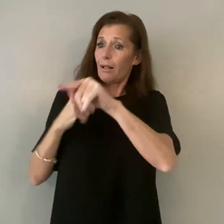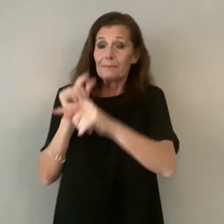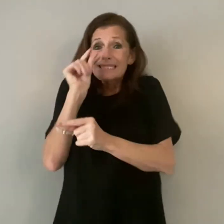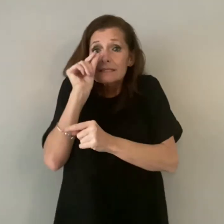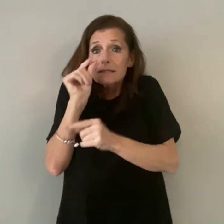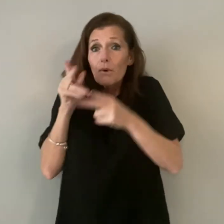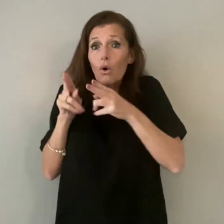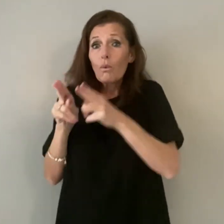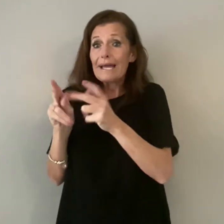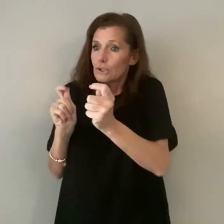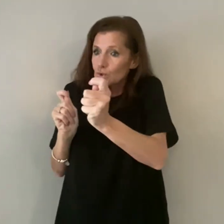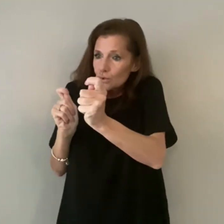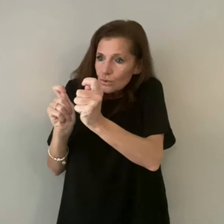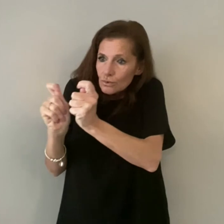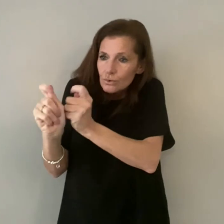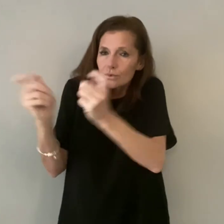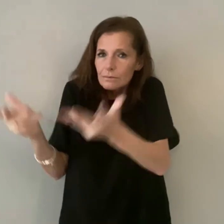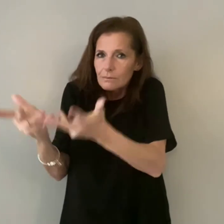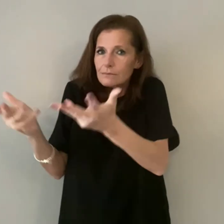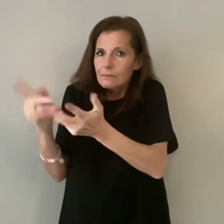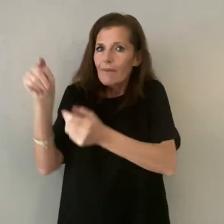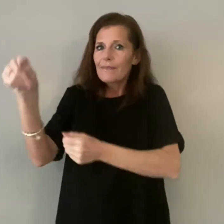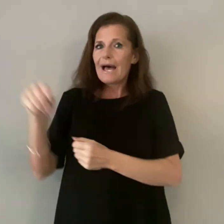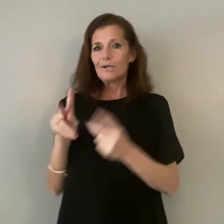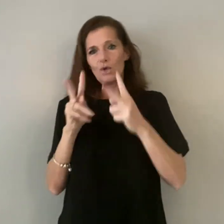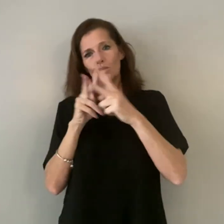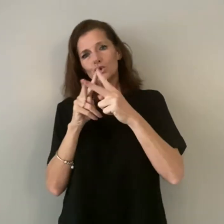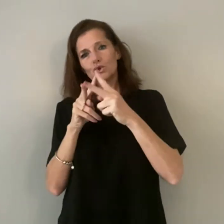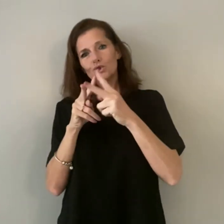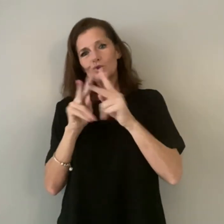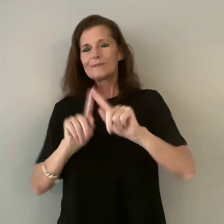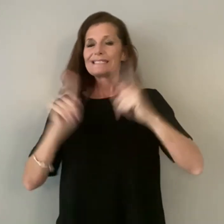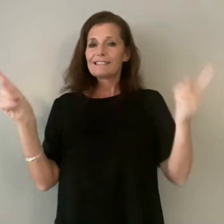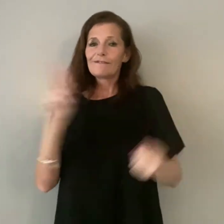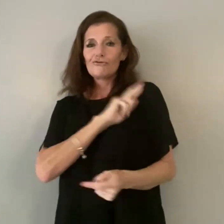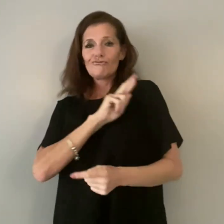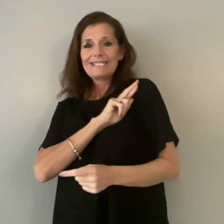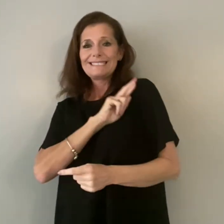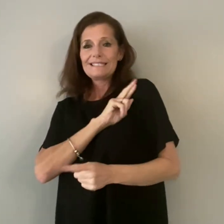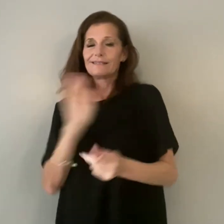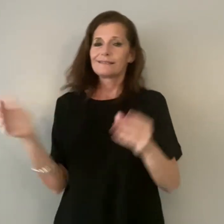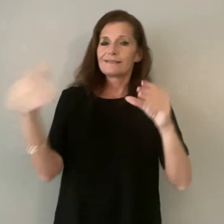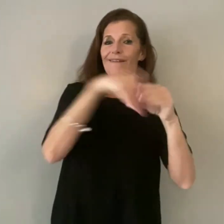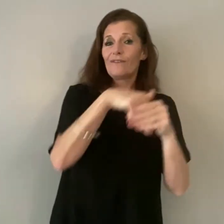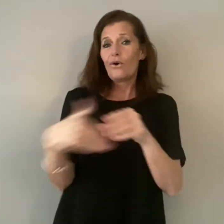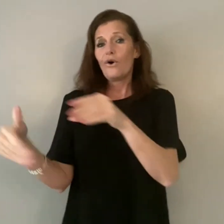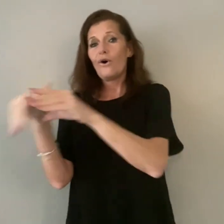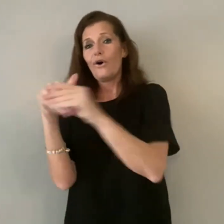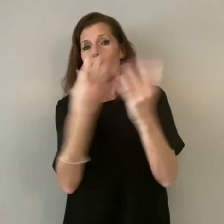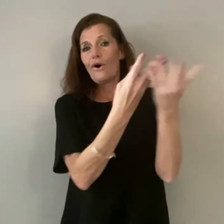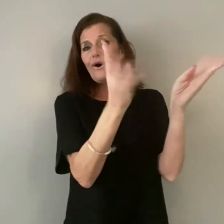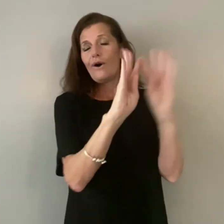helping even in a small way to shake that up. So they were, they were my motives but very different reasons.